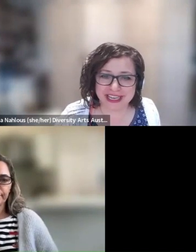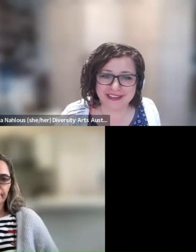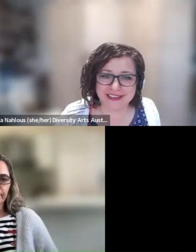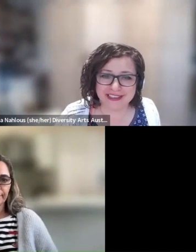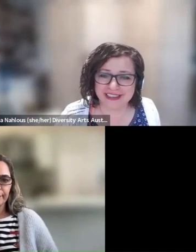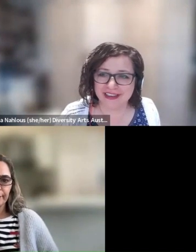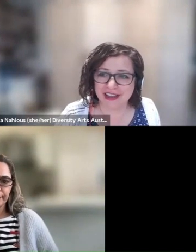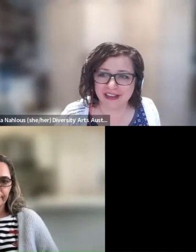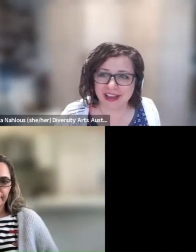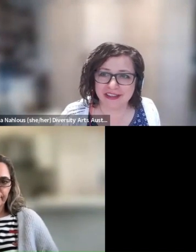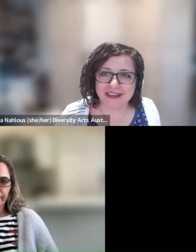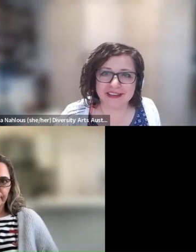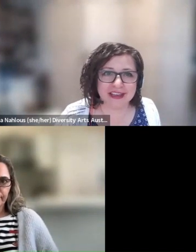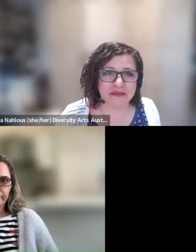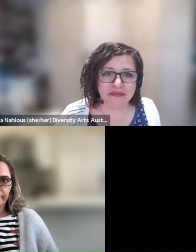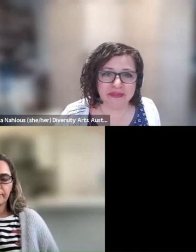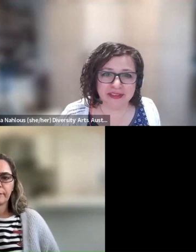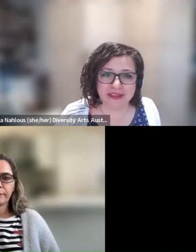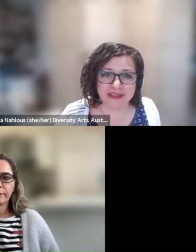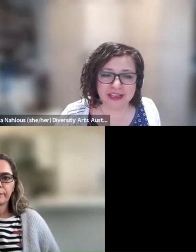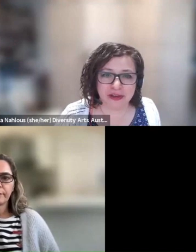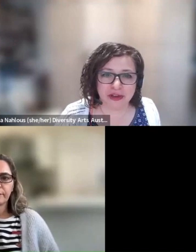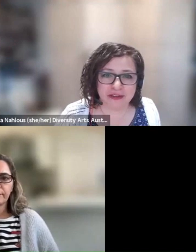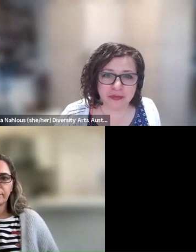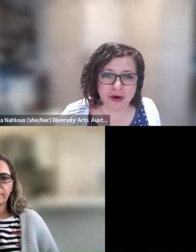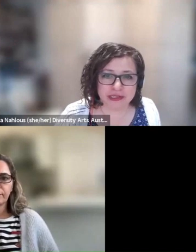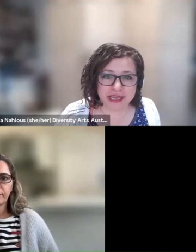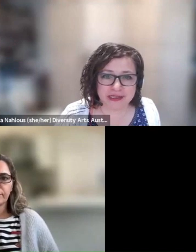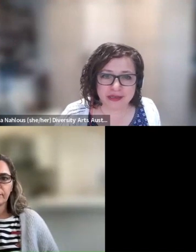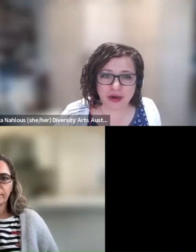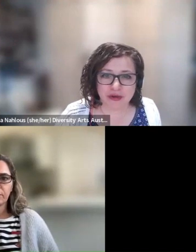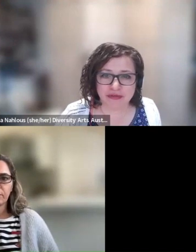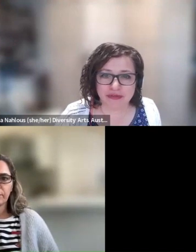And I like that, you know, kind of process of